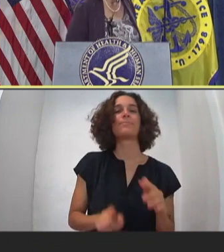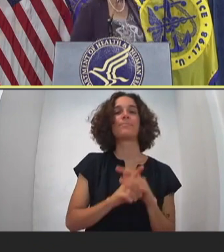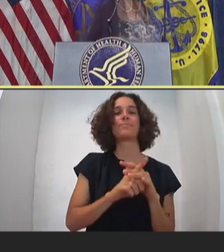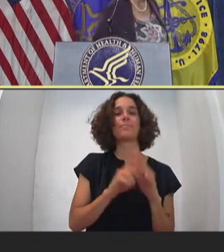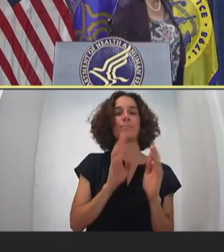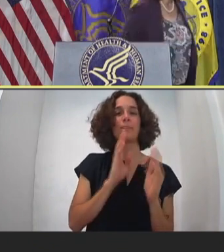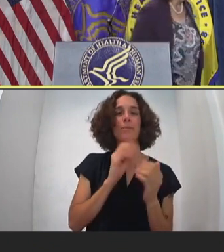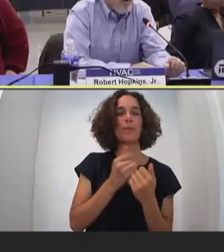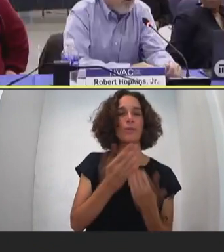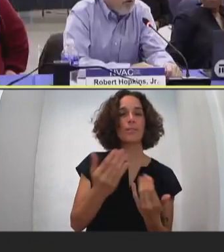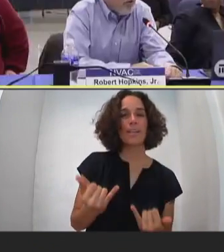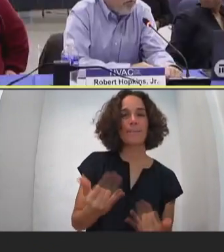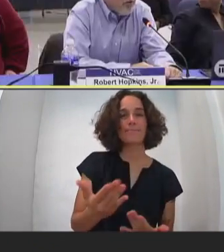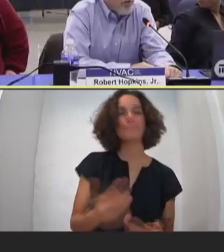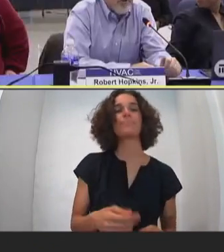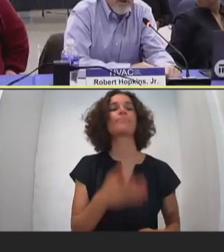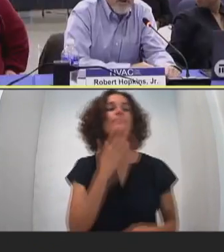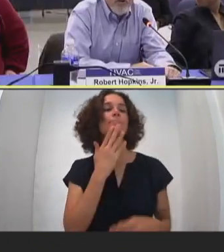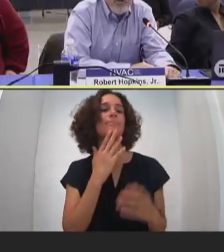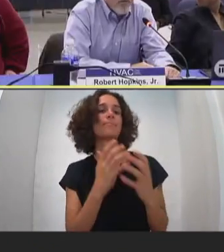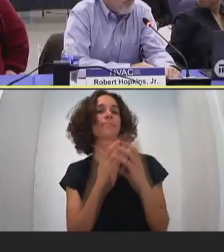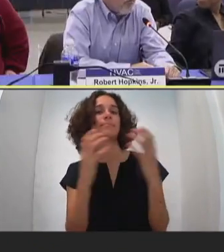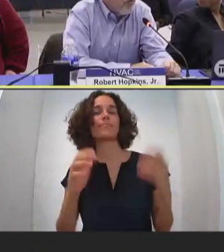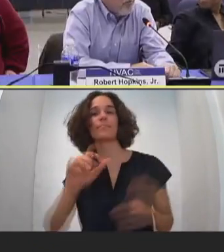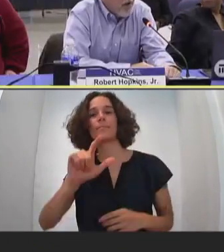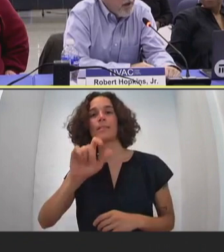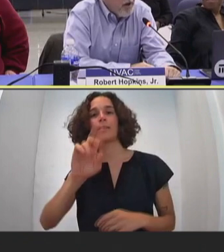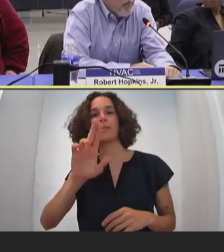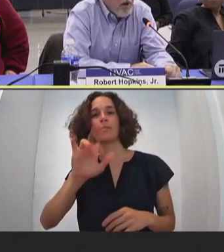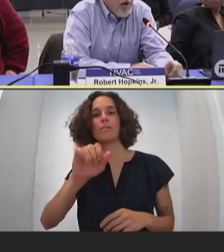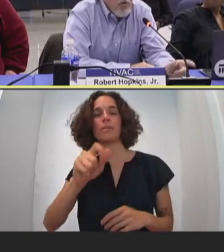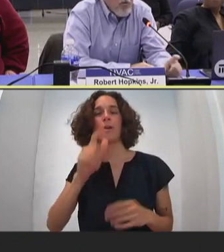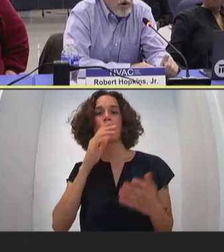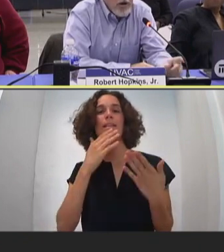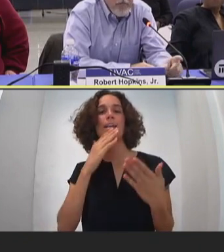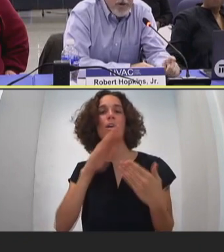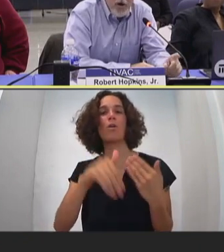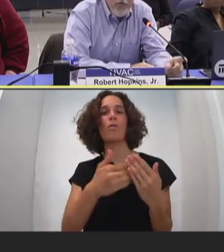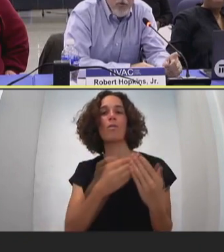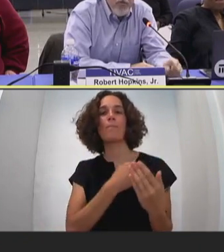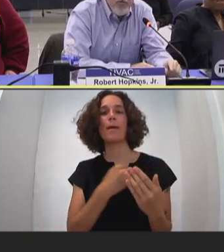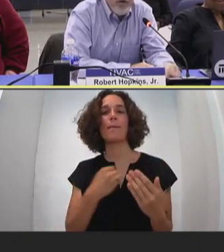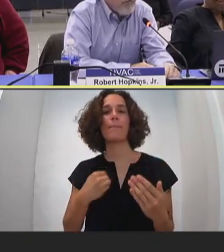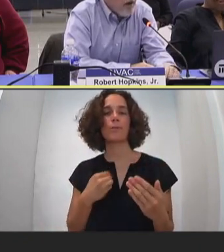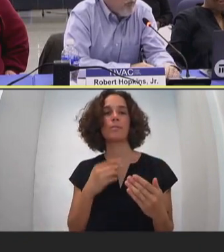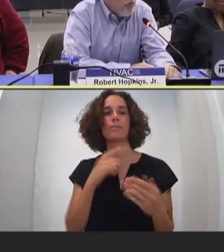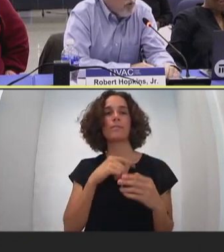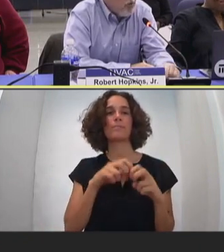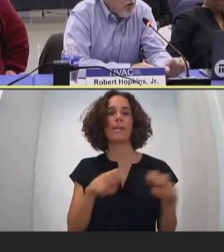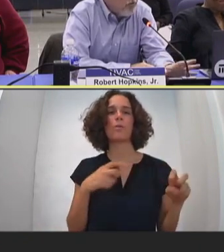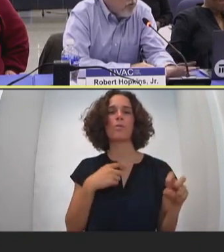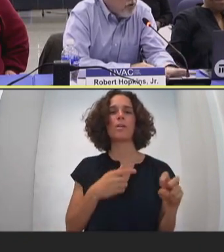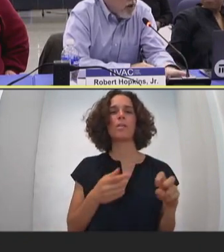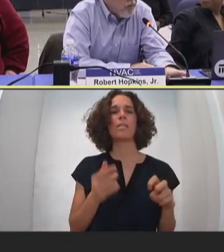Robert Hopkins: Thank you very much, Lois. And I want to thank all the members of this panel. We're running a bit over. We have time for one question or comment